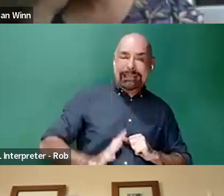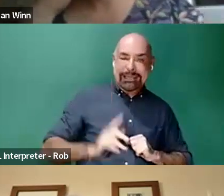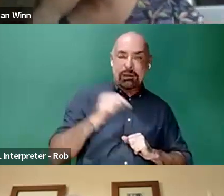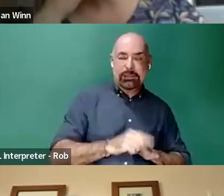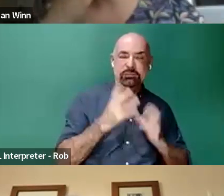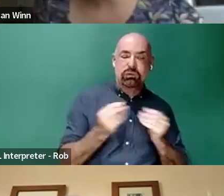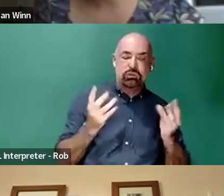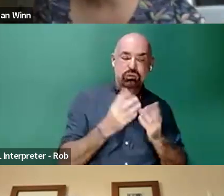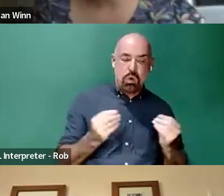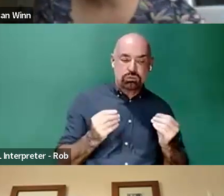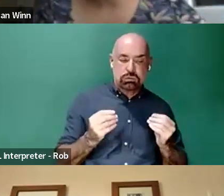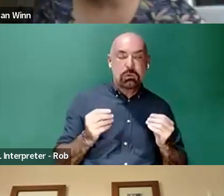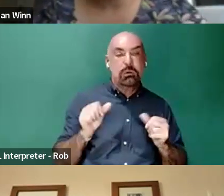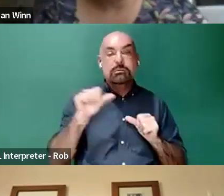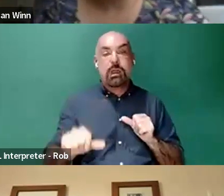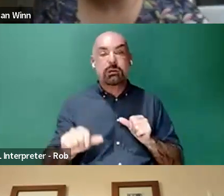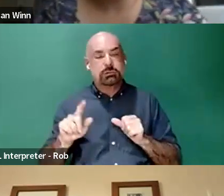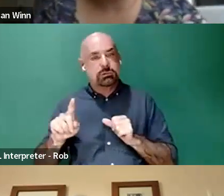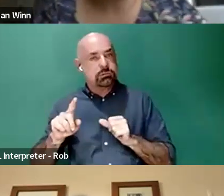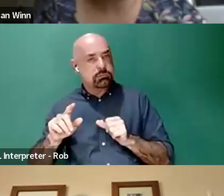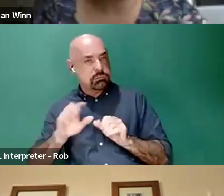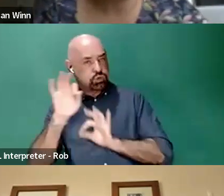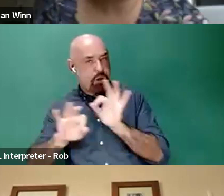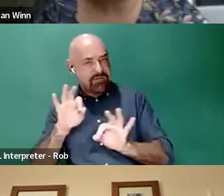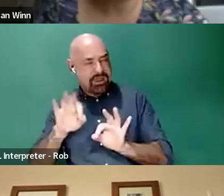Now what we want to do is get a follow up survey to see